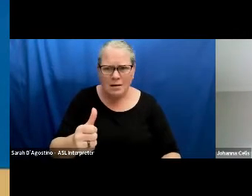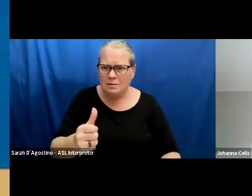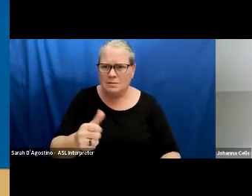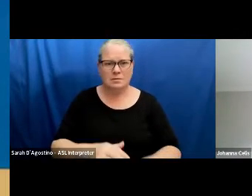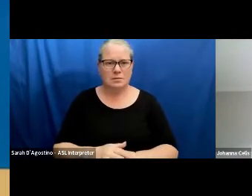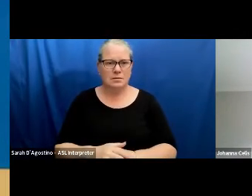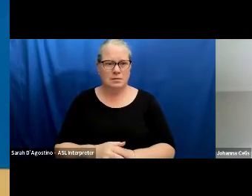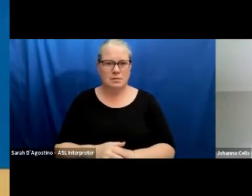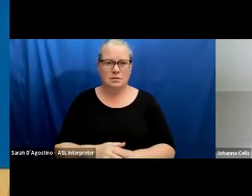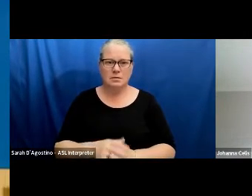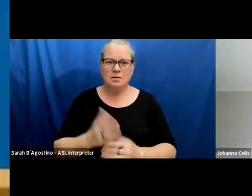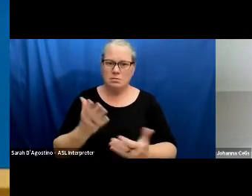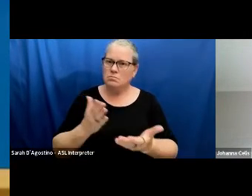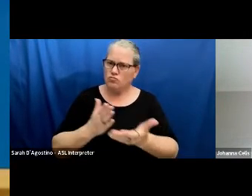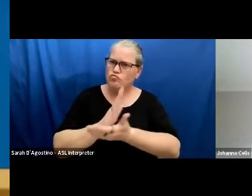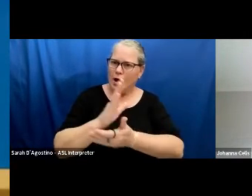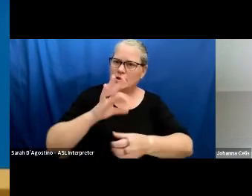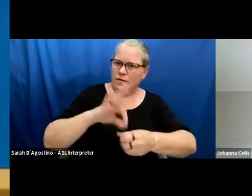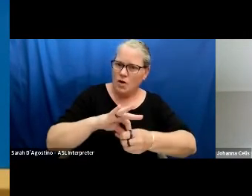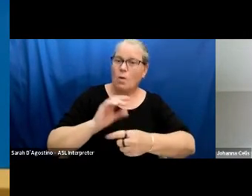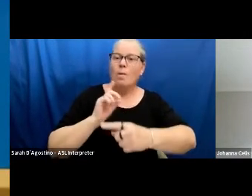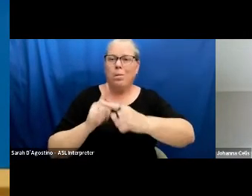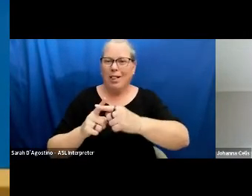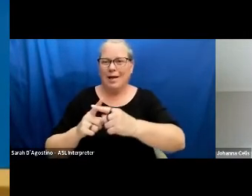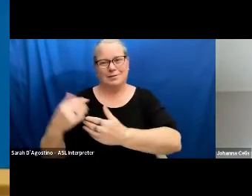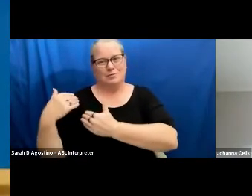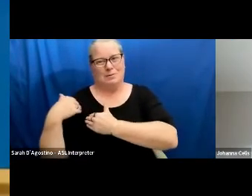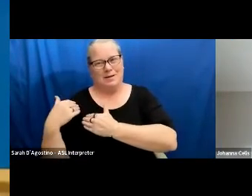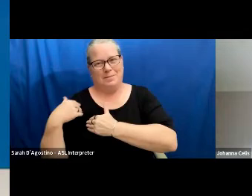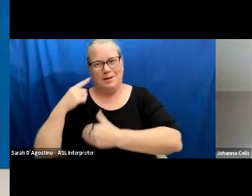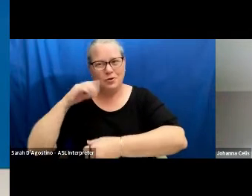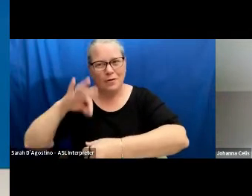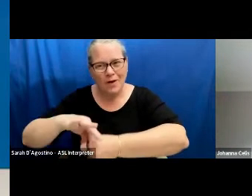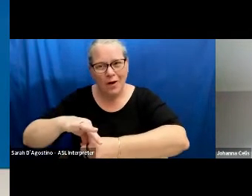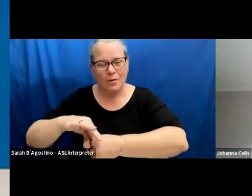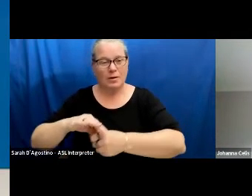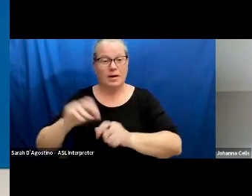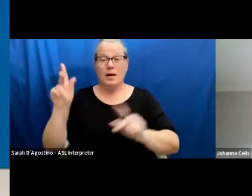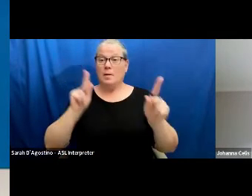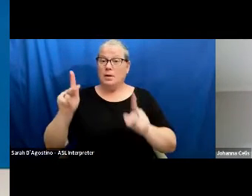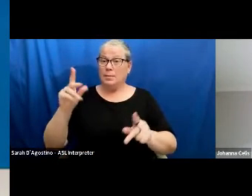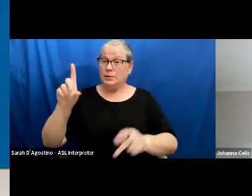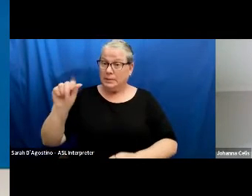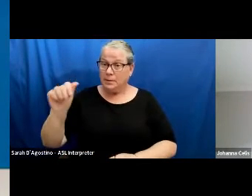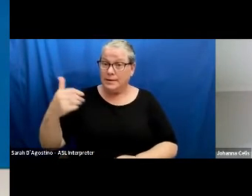people with disabilities have to vote they have to find it within themselves to overcome whatever